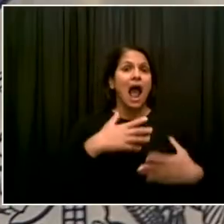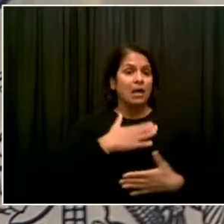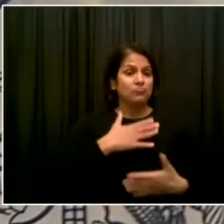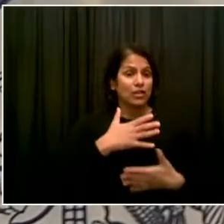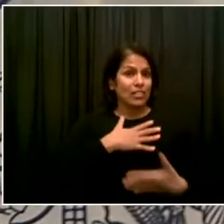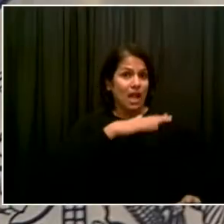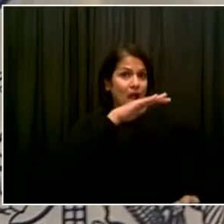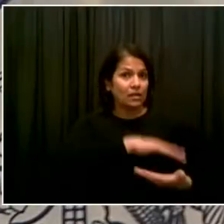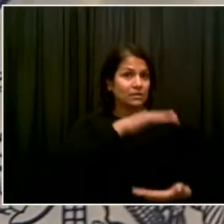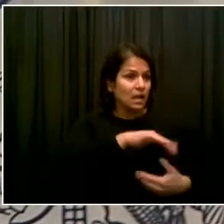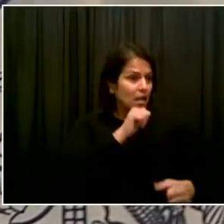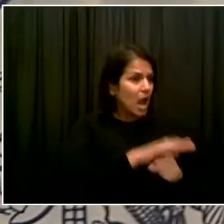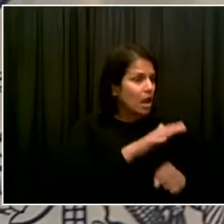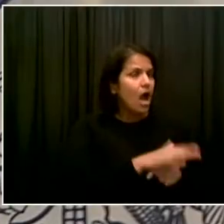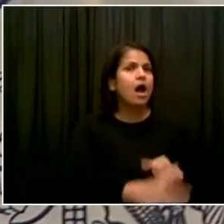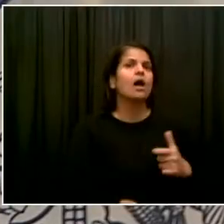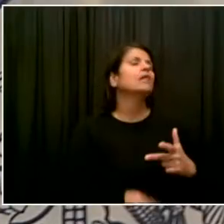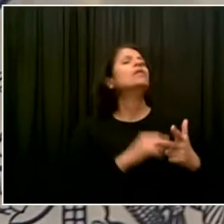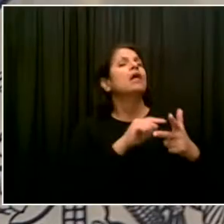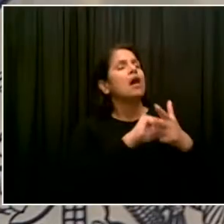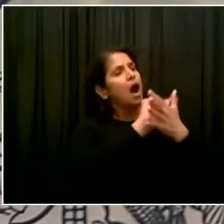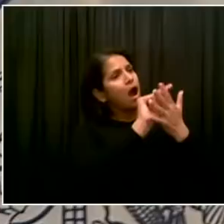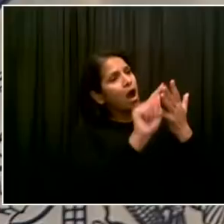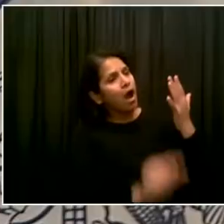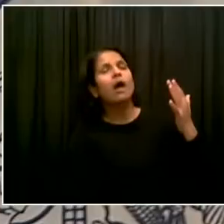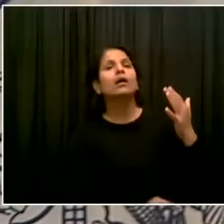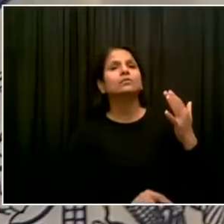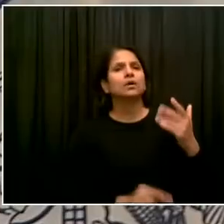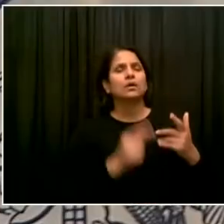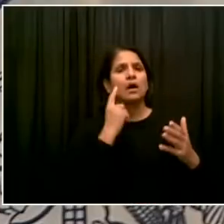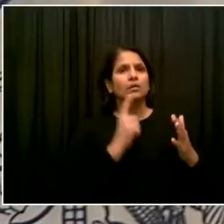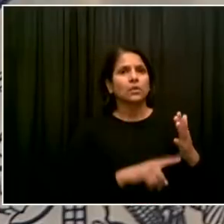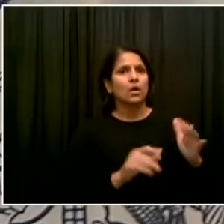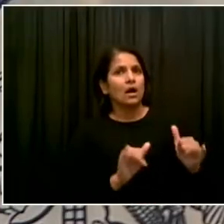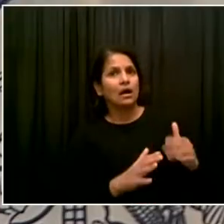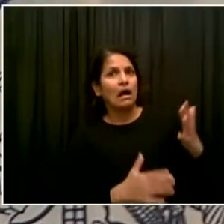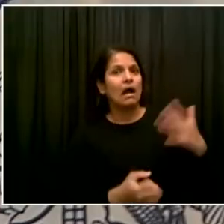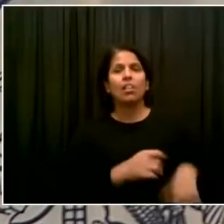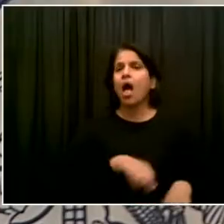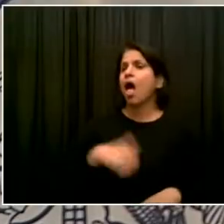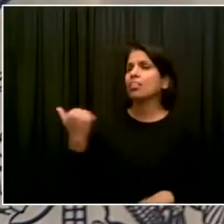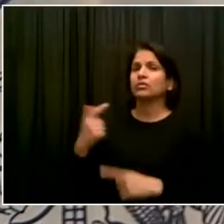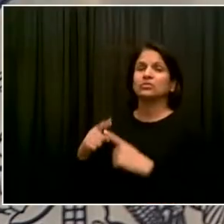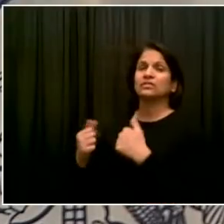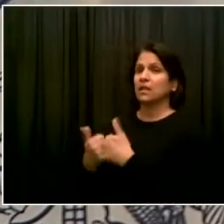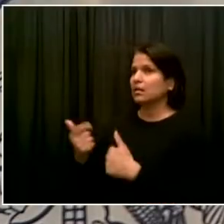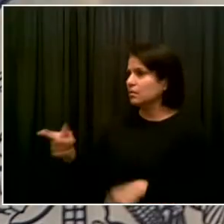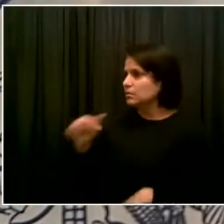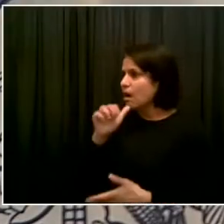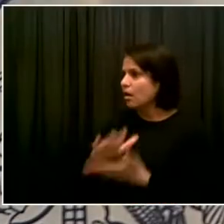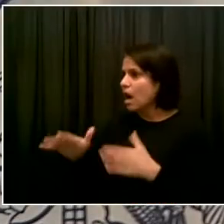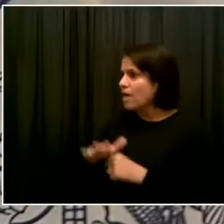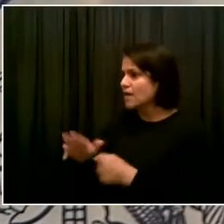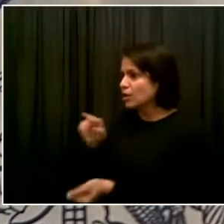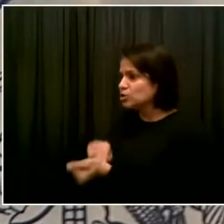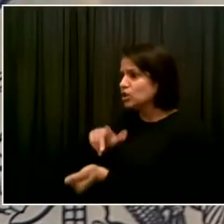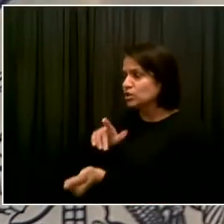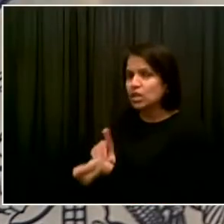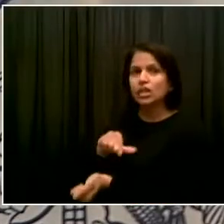PHYSICAL SPACE, BED, VENTILATORS, THAT WAS ALL TRUE BUT WHAT